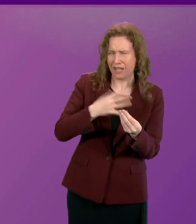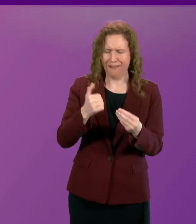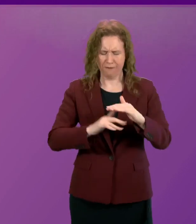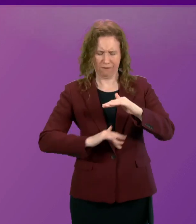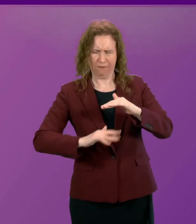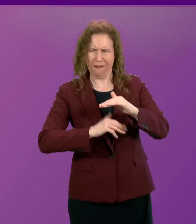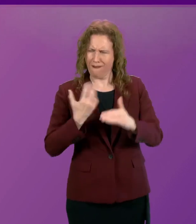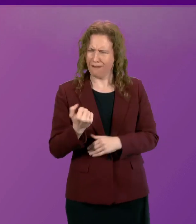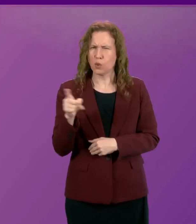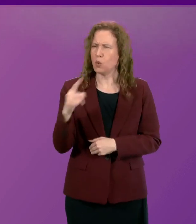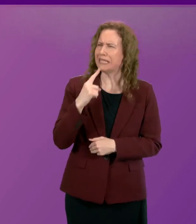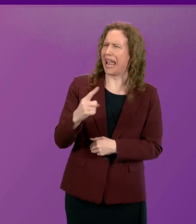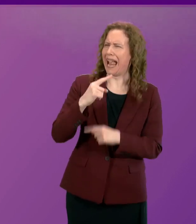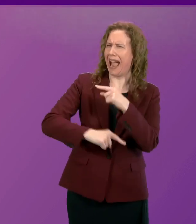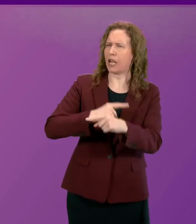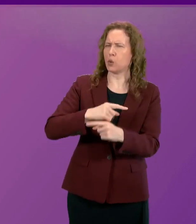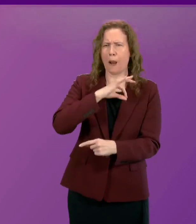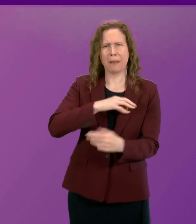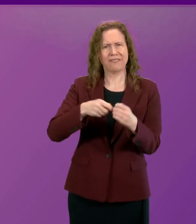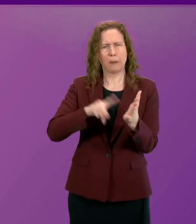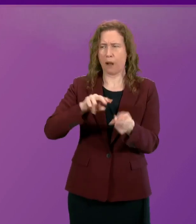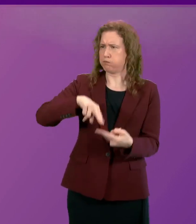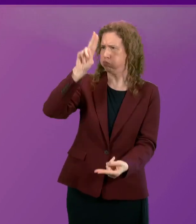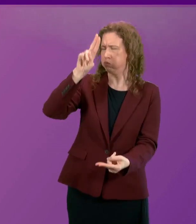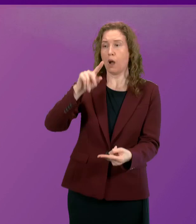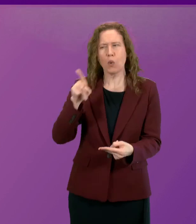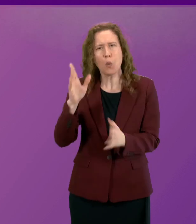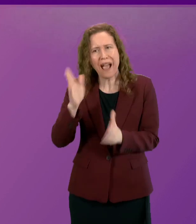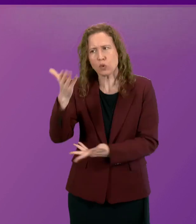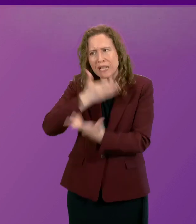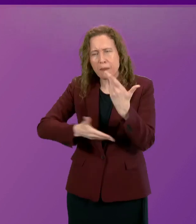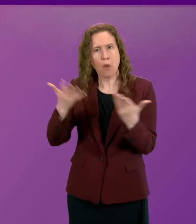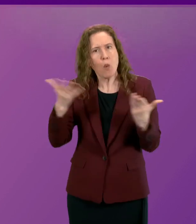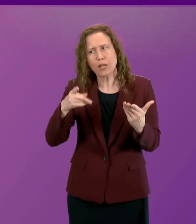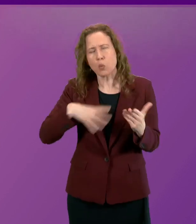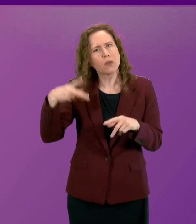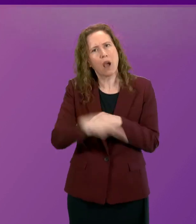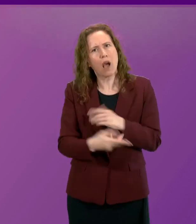such as the annual benefits bill is too high. He has to set out where the cuts would come